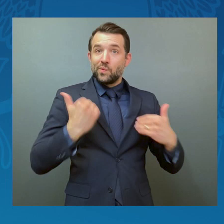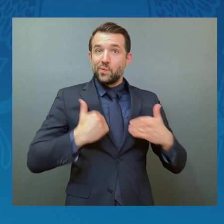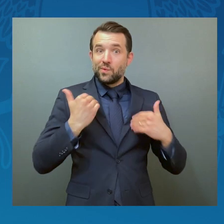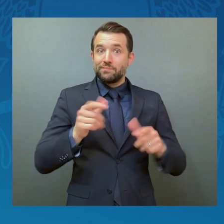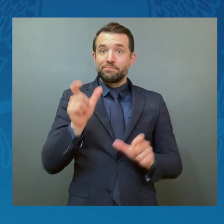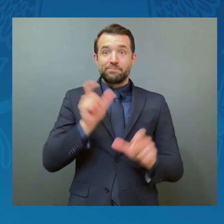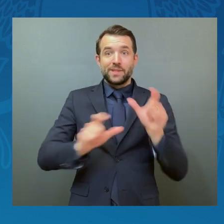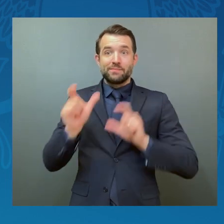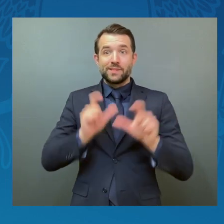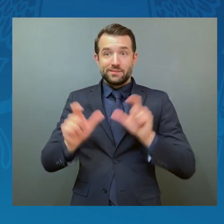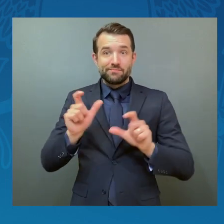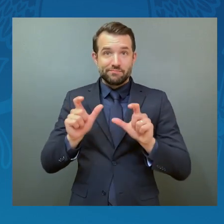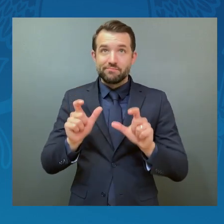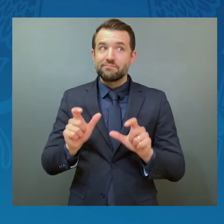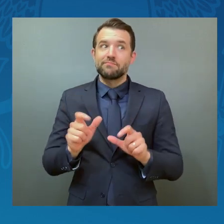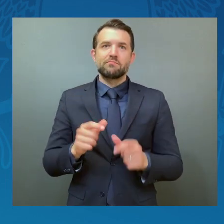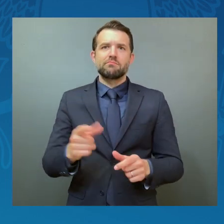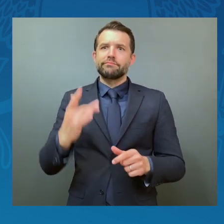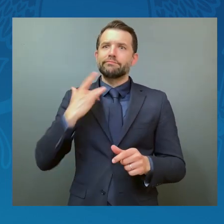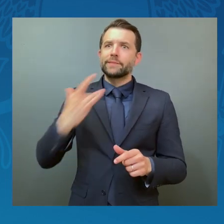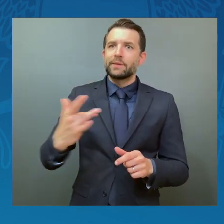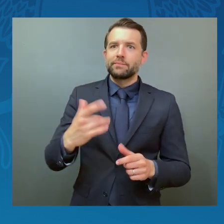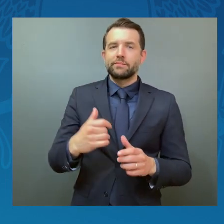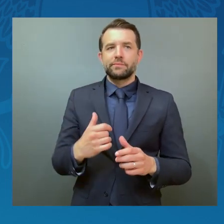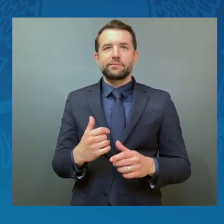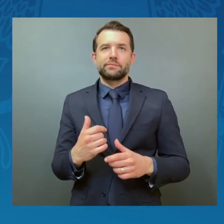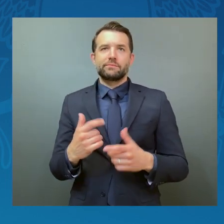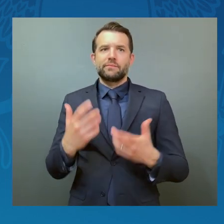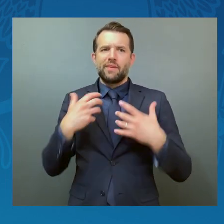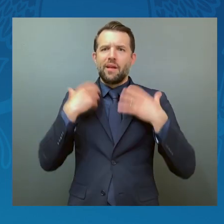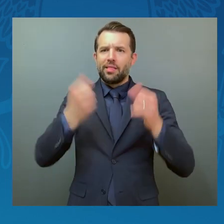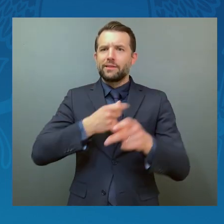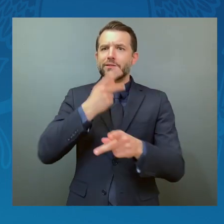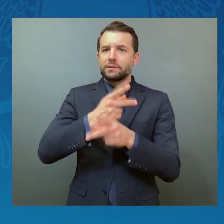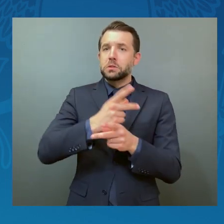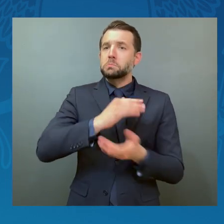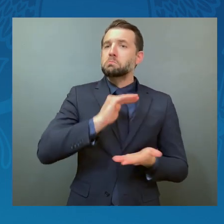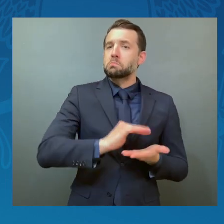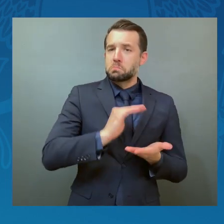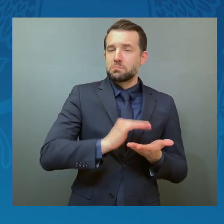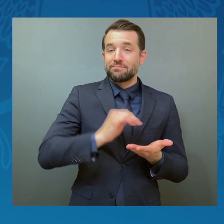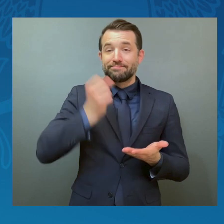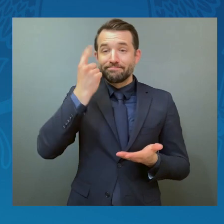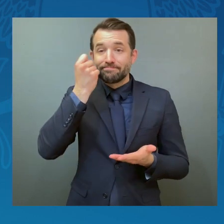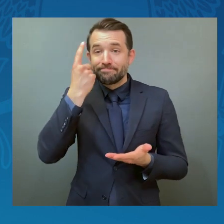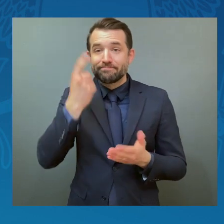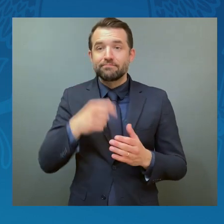to be indebted because of medical expenses, in part because they're less likely to have health insurance.